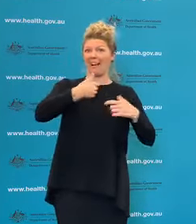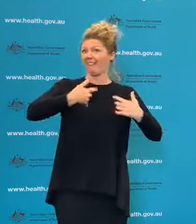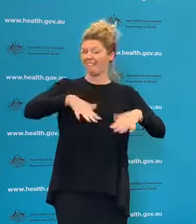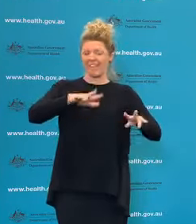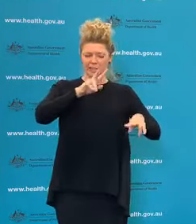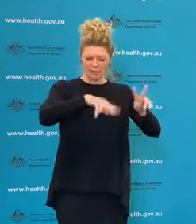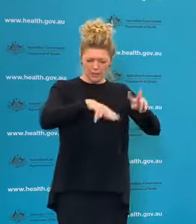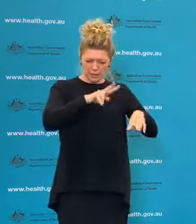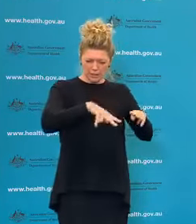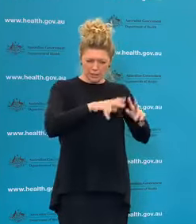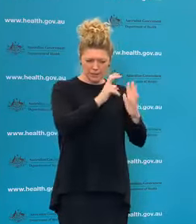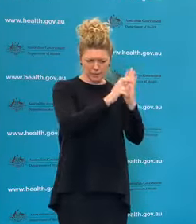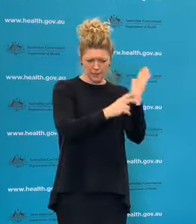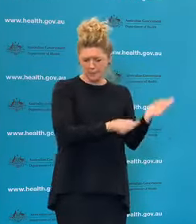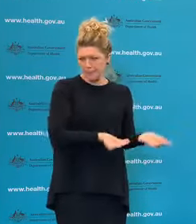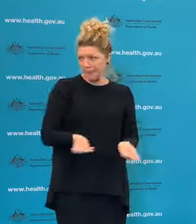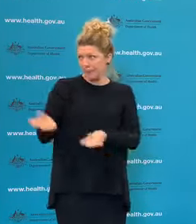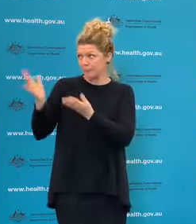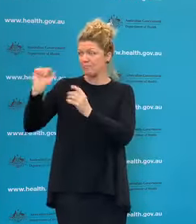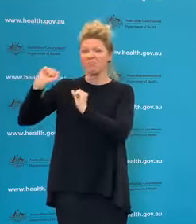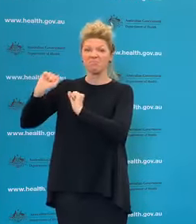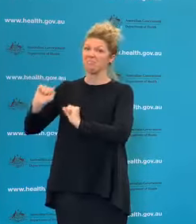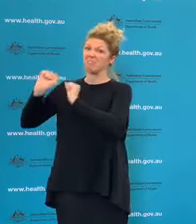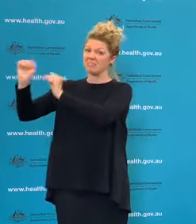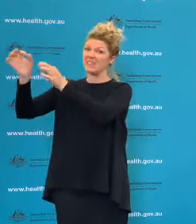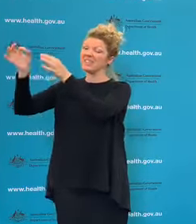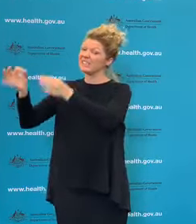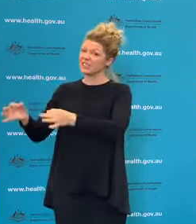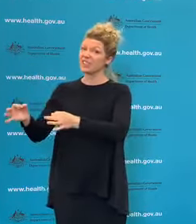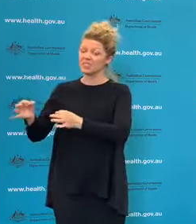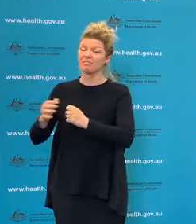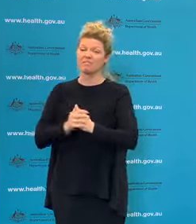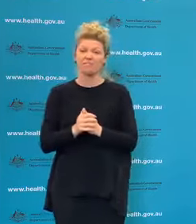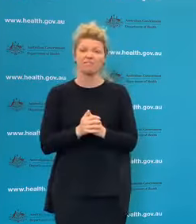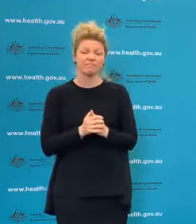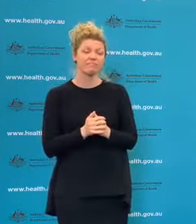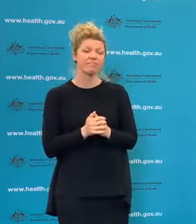might see changes both in community sport and more generally in the restrictions across the country.